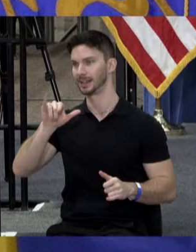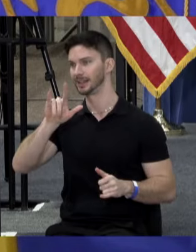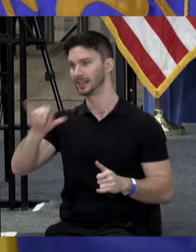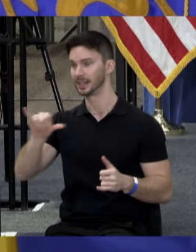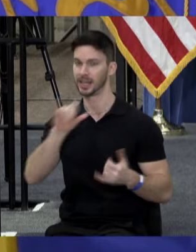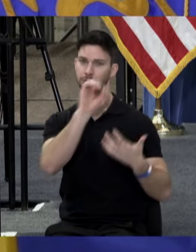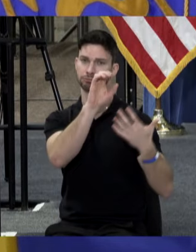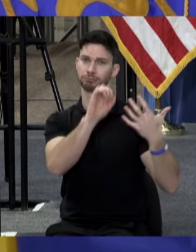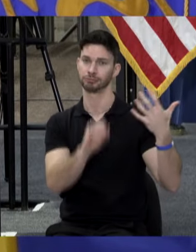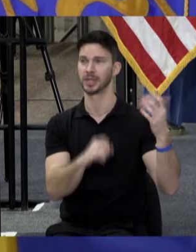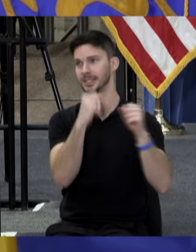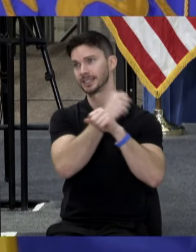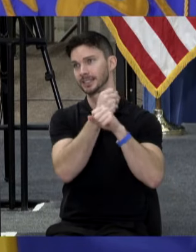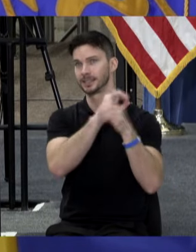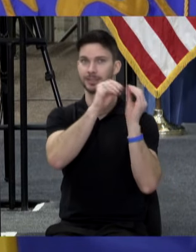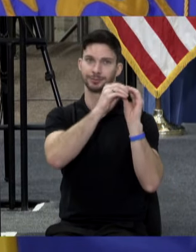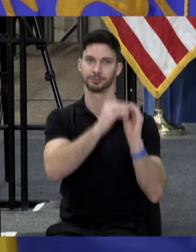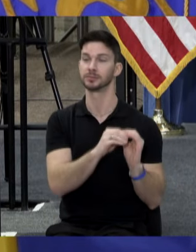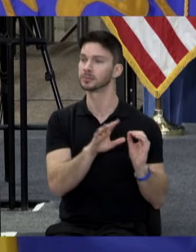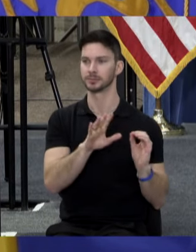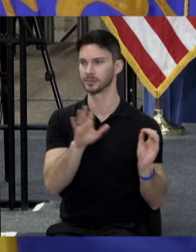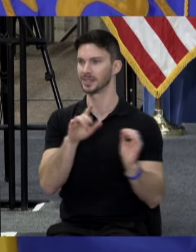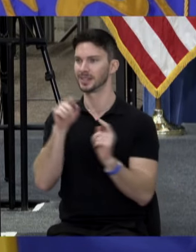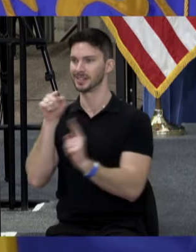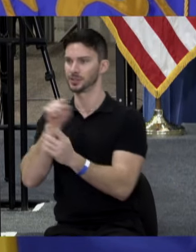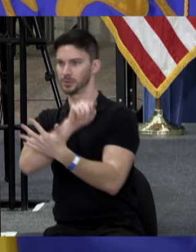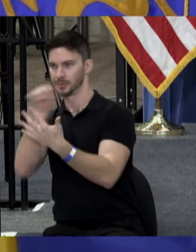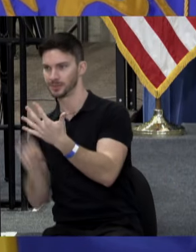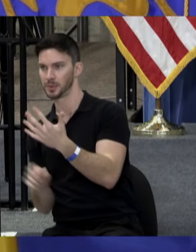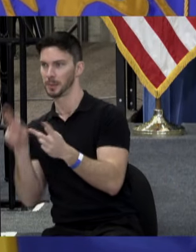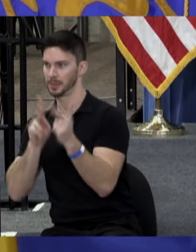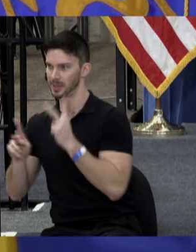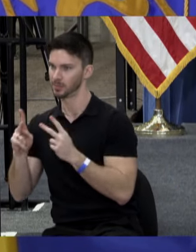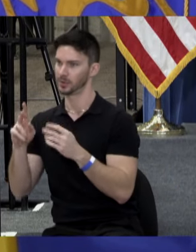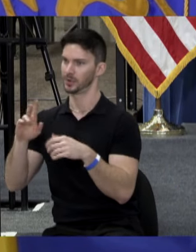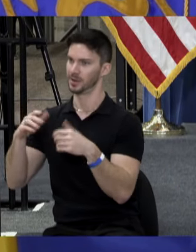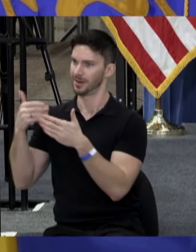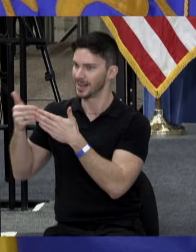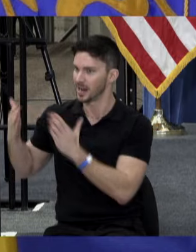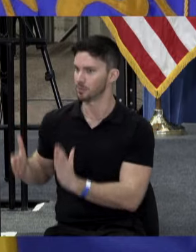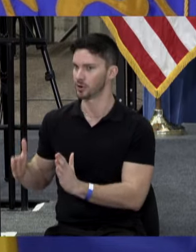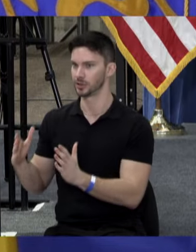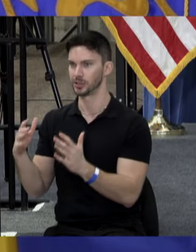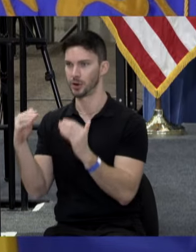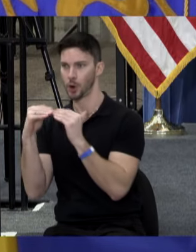us. These are our family, our friends, our neighbors, our coworkers. They fill our churches,